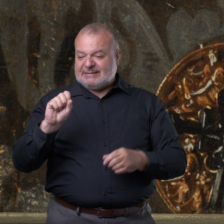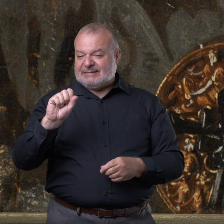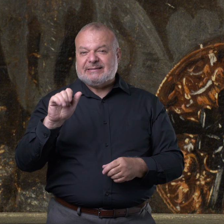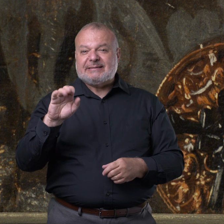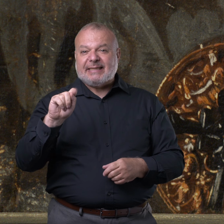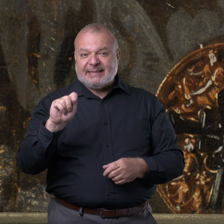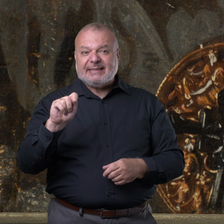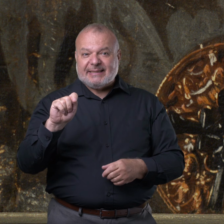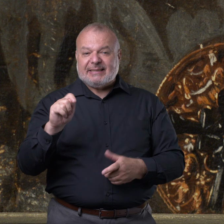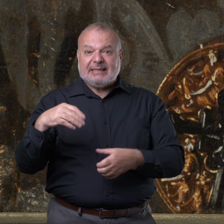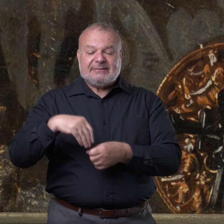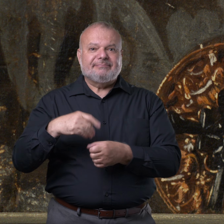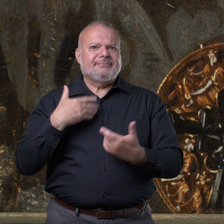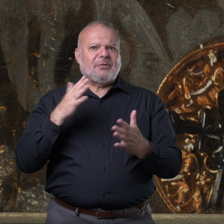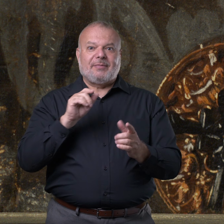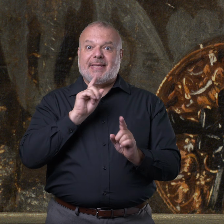We don't really know which it is.